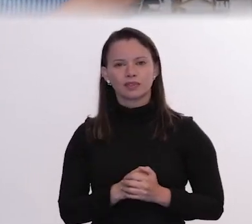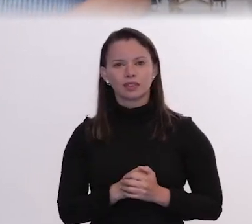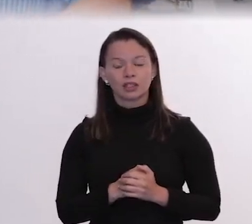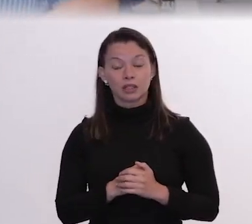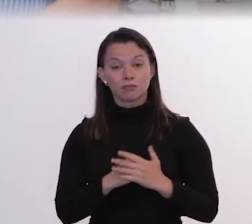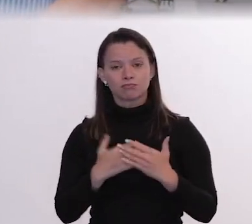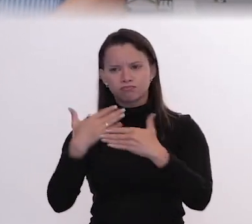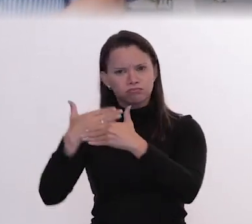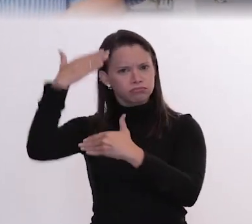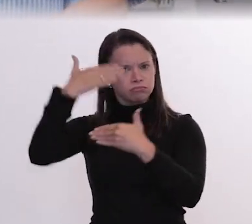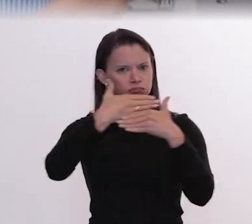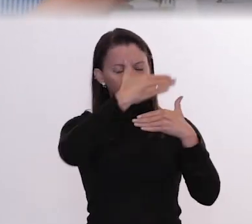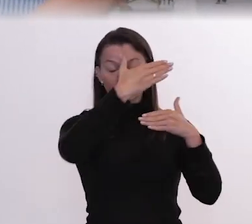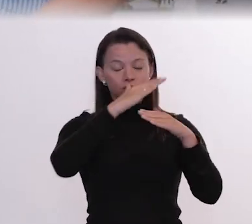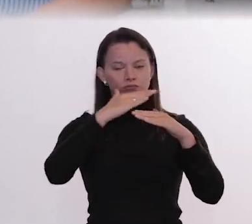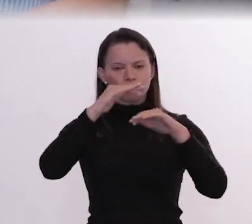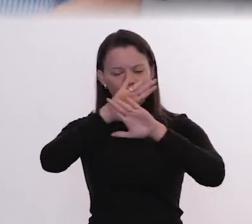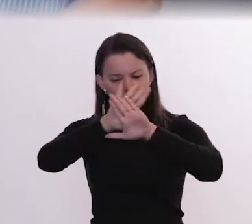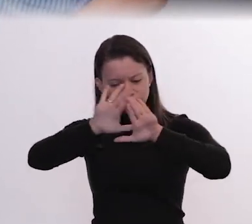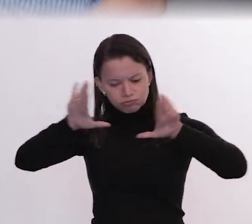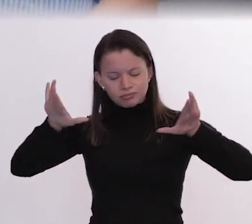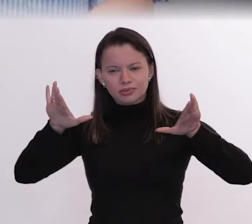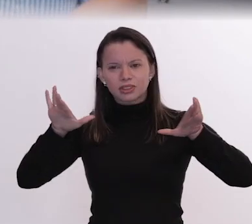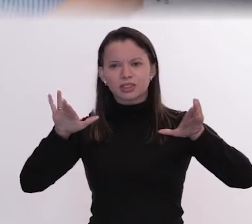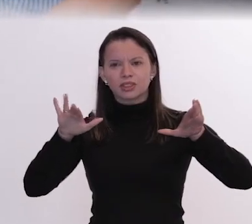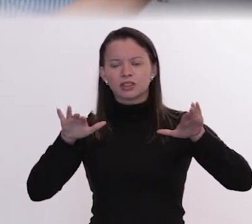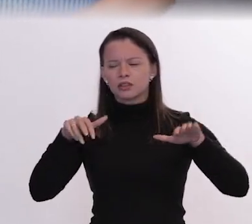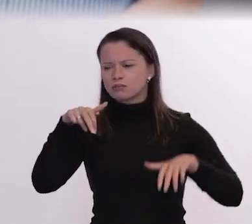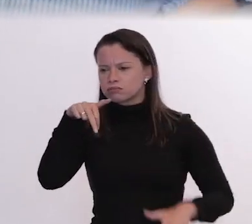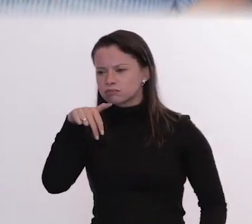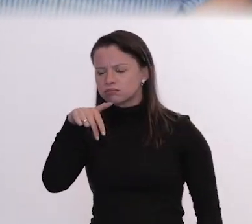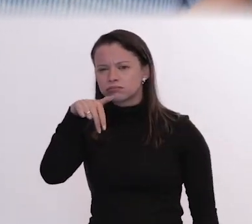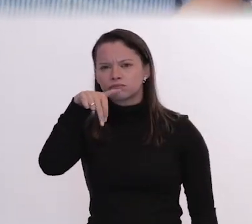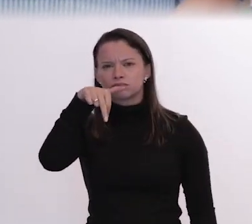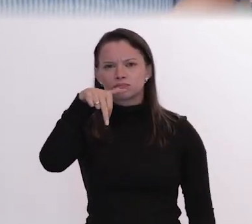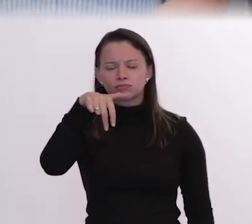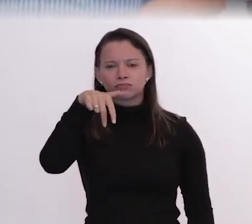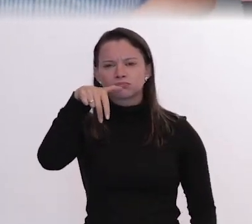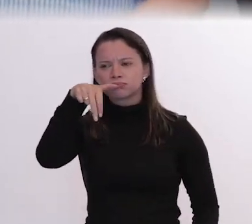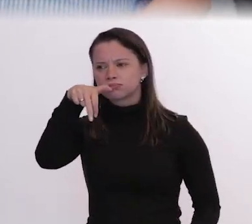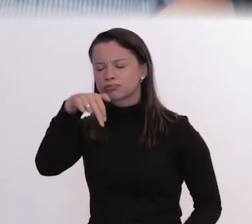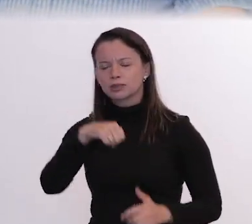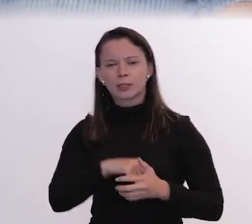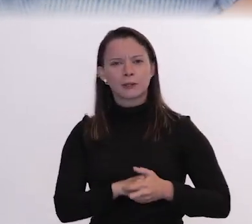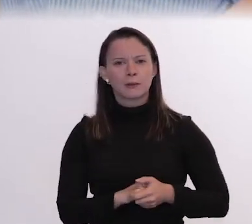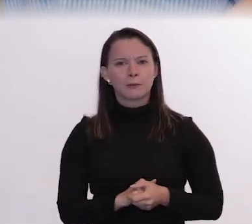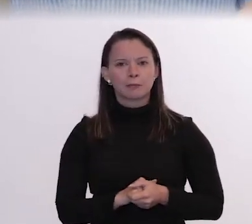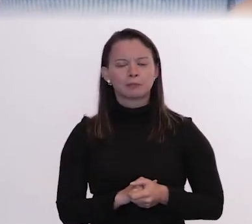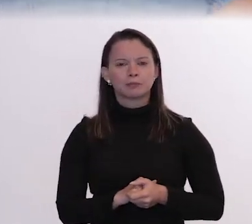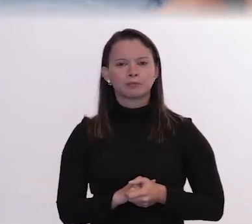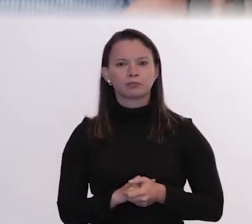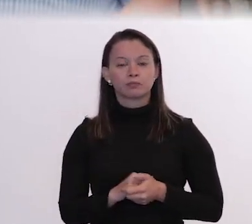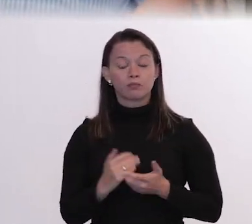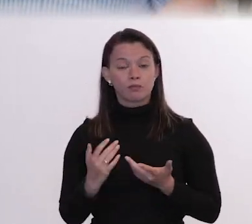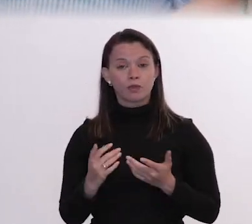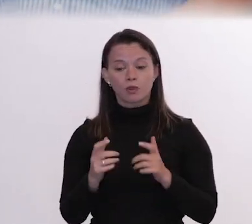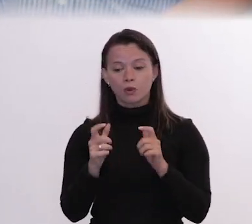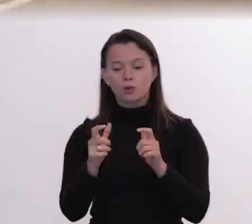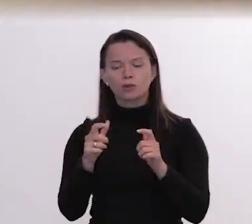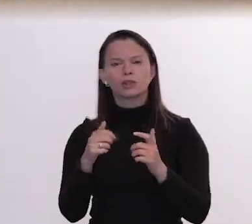a thousand or two thousand kilos of metal around you, which even make you lose mobility, right?